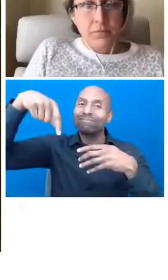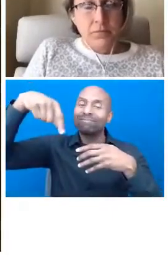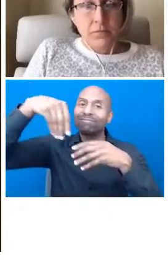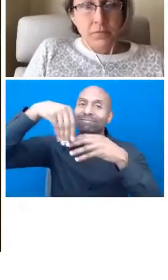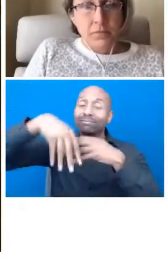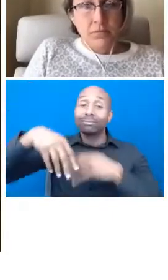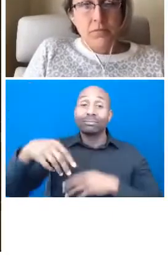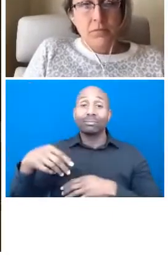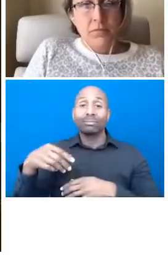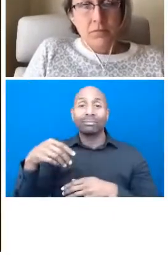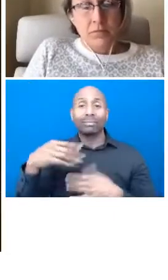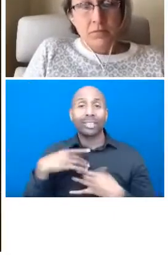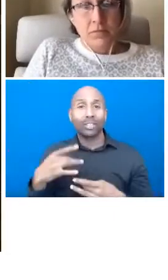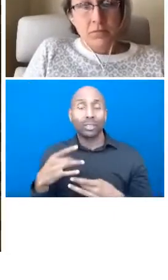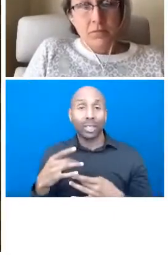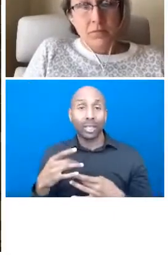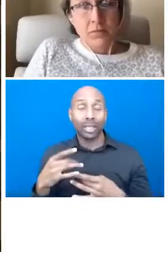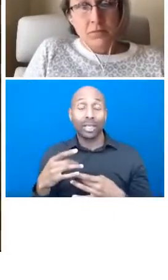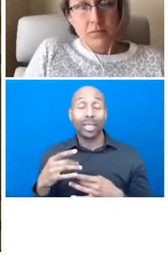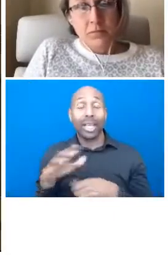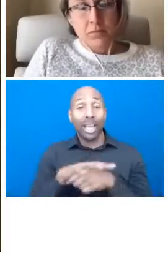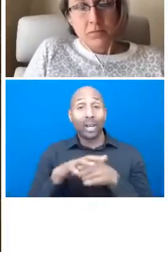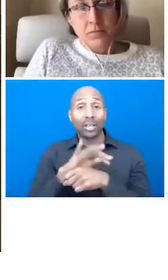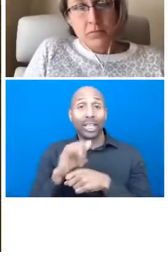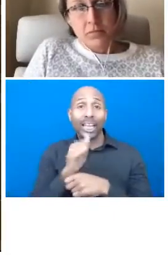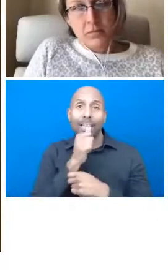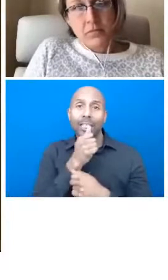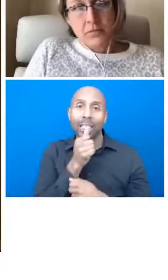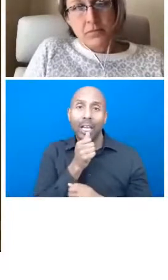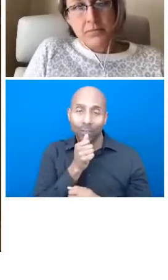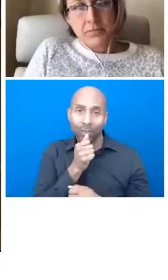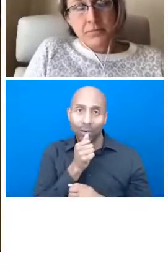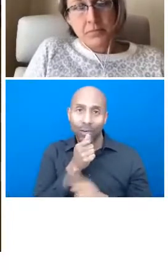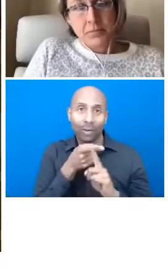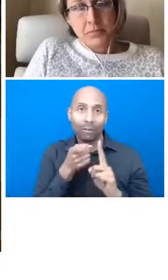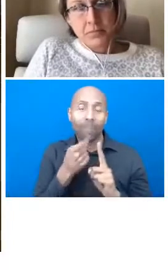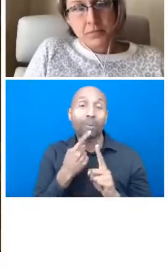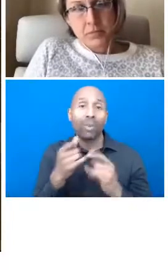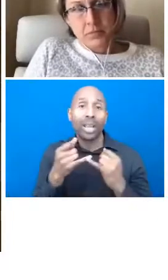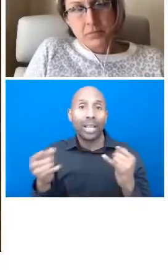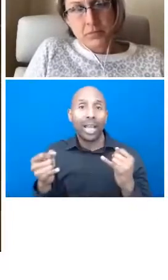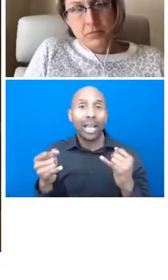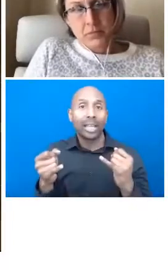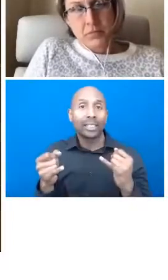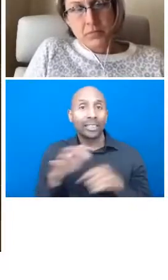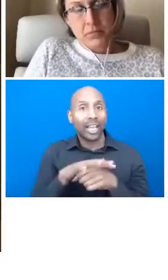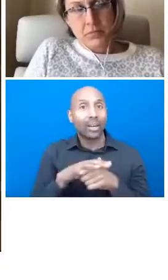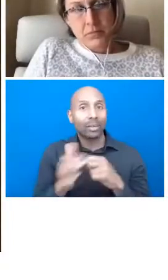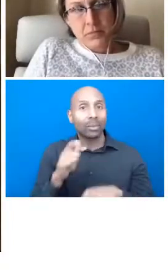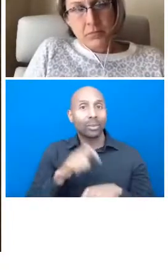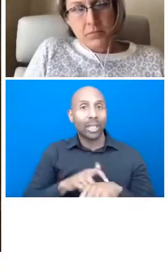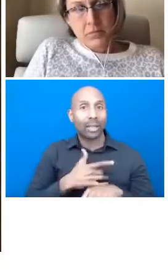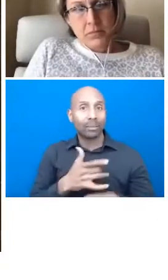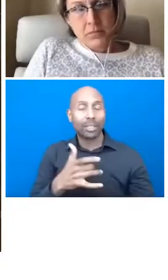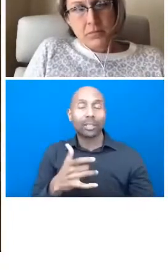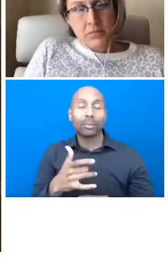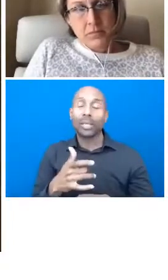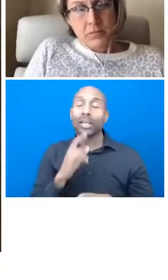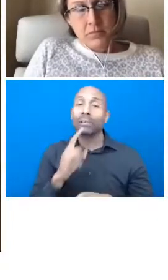from the most poverty and danger. They're like third world countries.